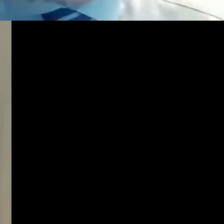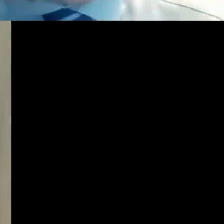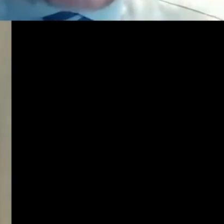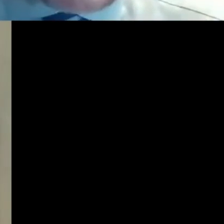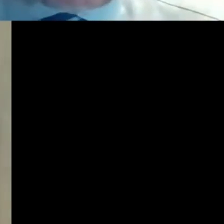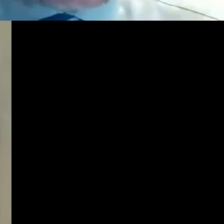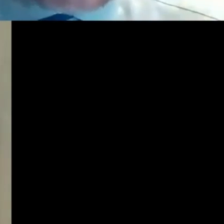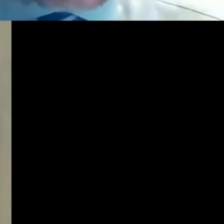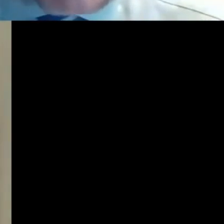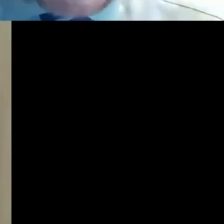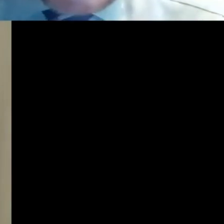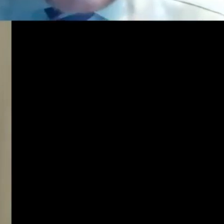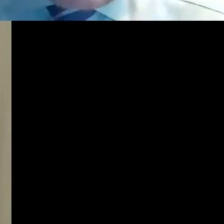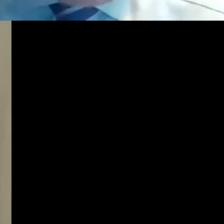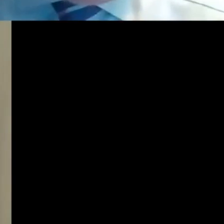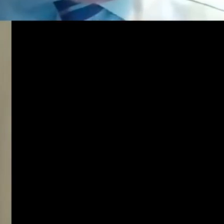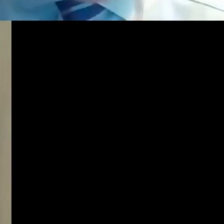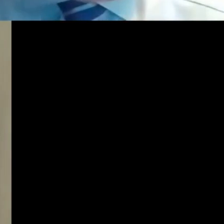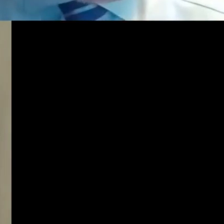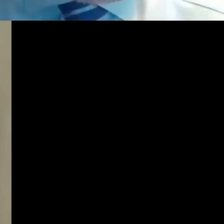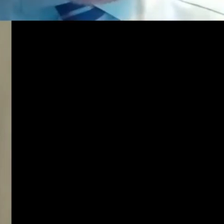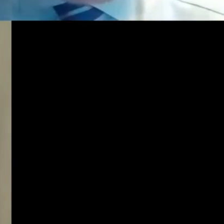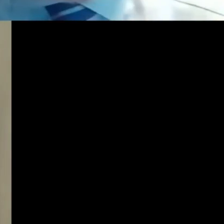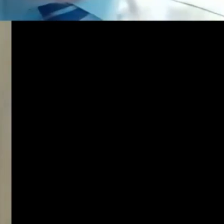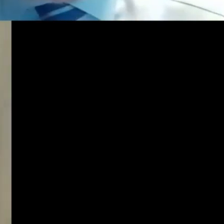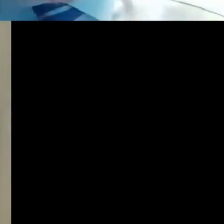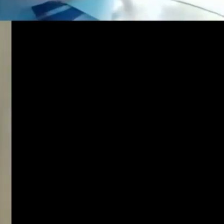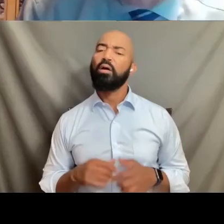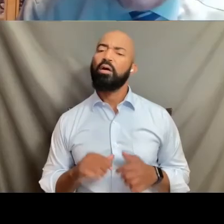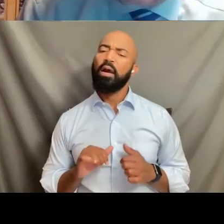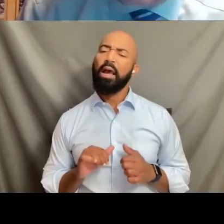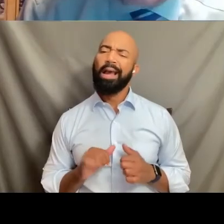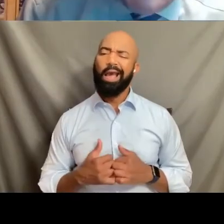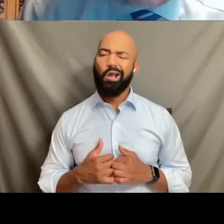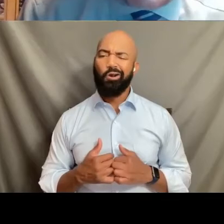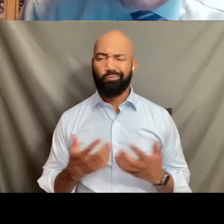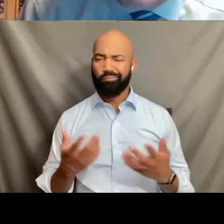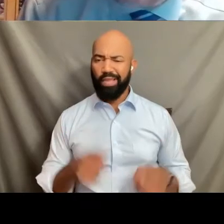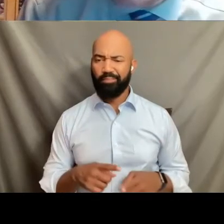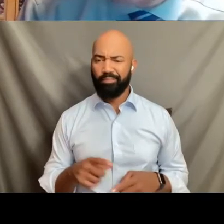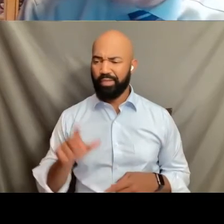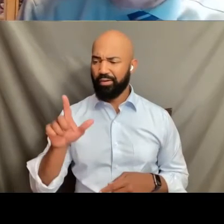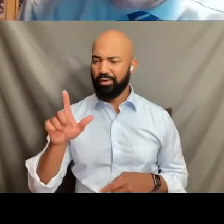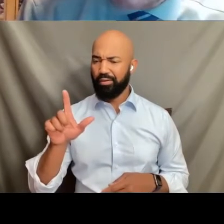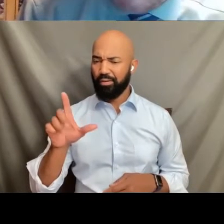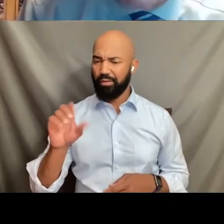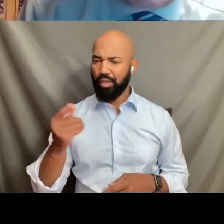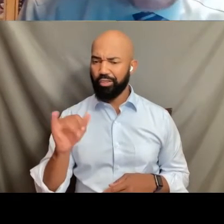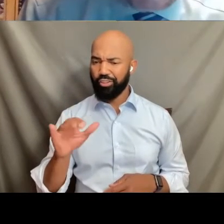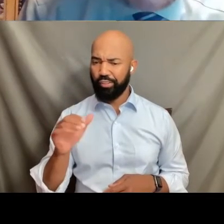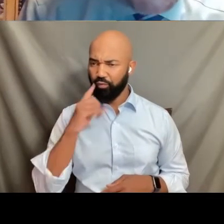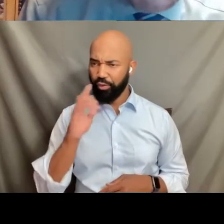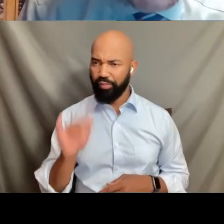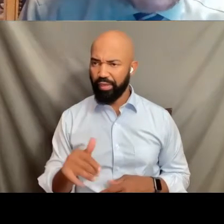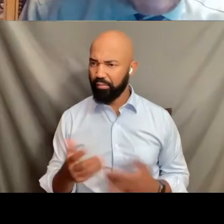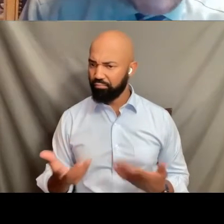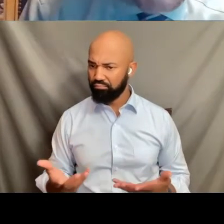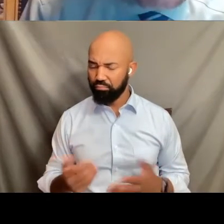Can you explain the logic of how they got there? Right, exactly. And I think it's really, it's a great question.